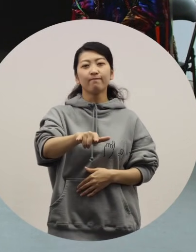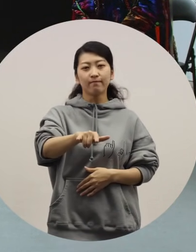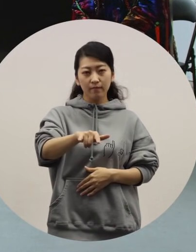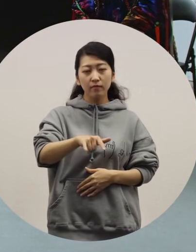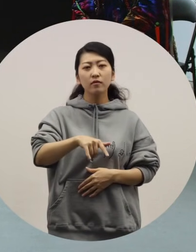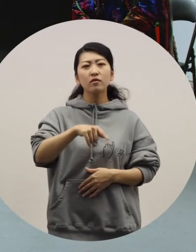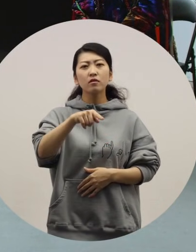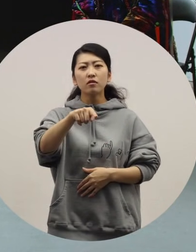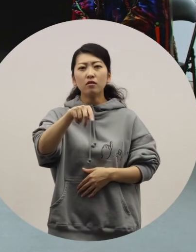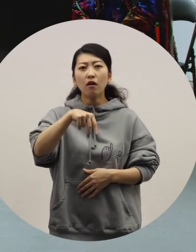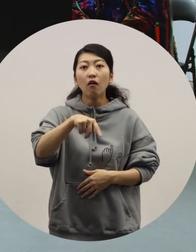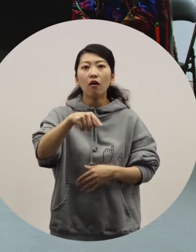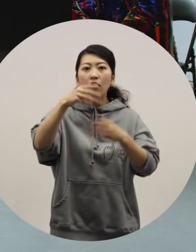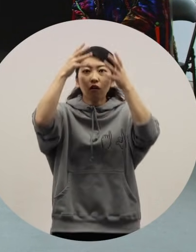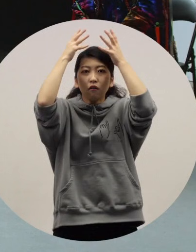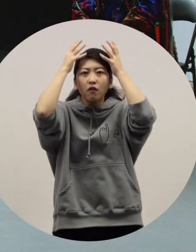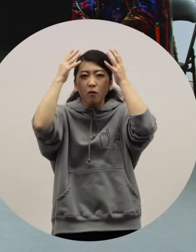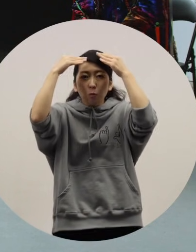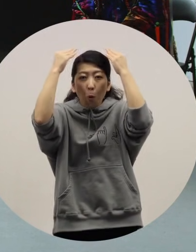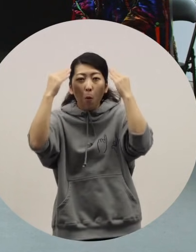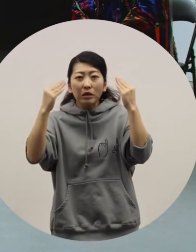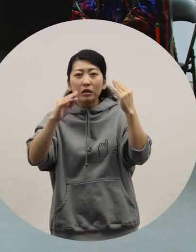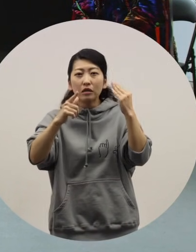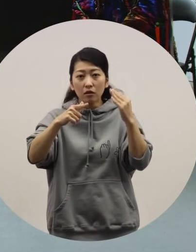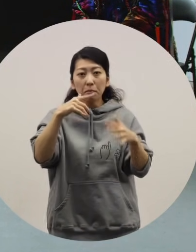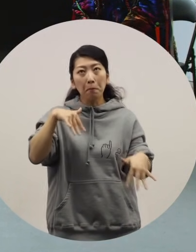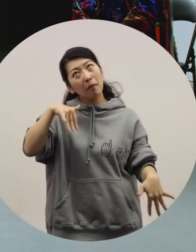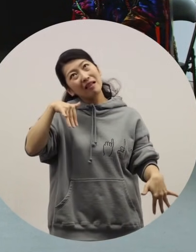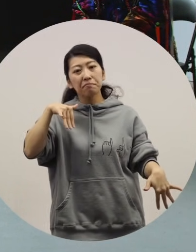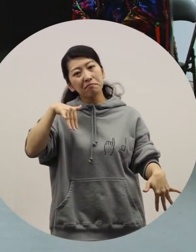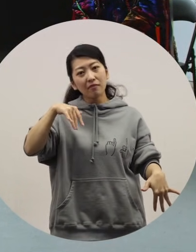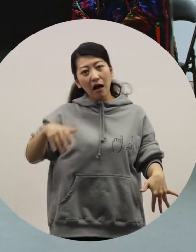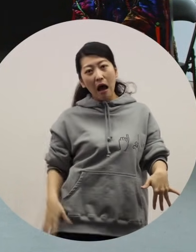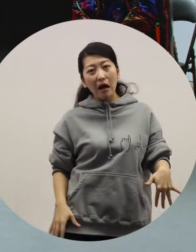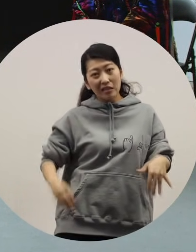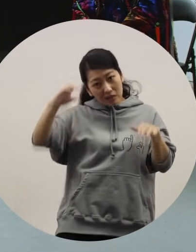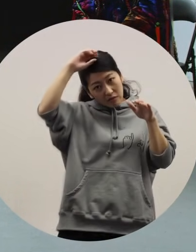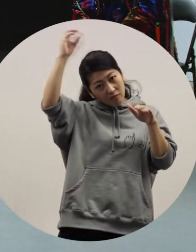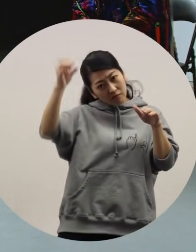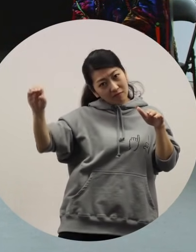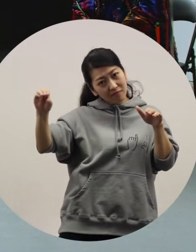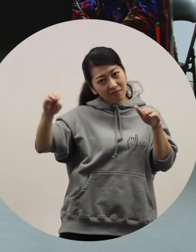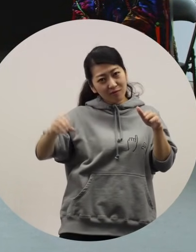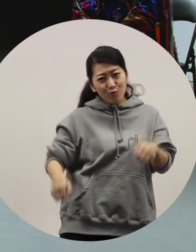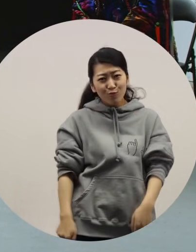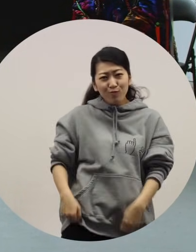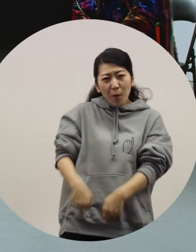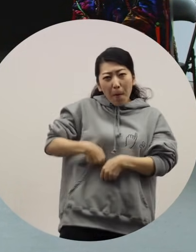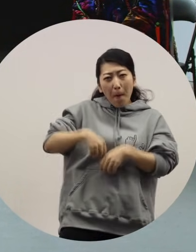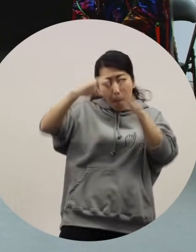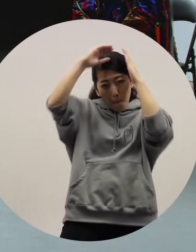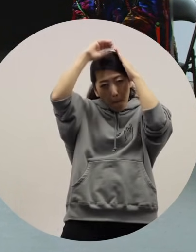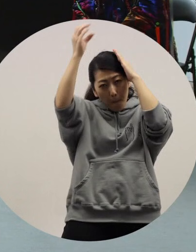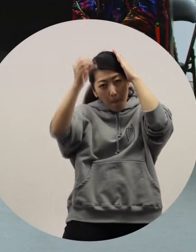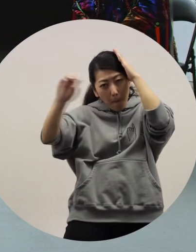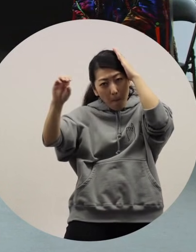I saw a person put a leg of a mannequin on his head. [Ochiai] Was it one of those mannequin legs for displaying stockings?